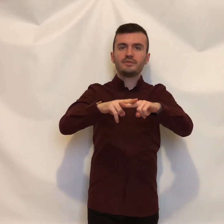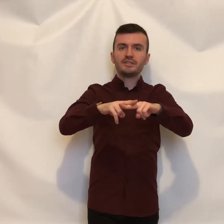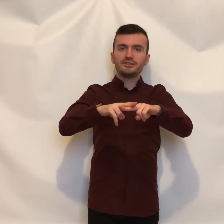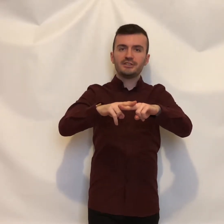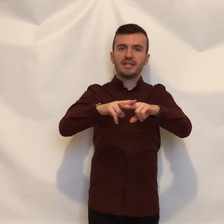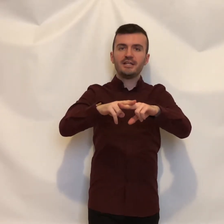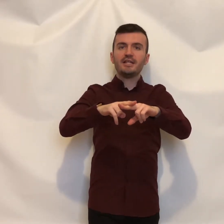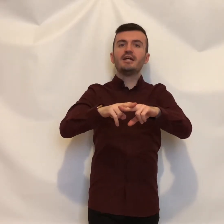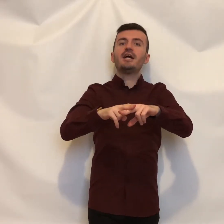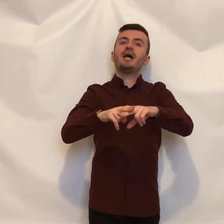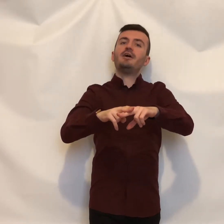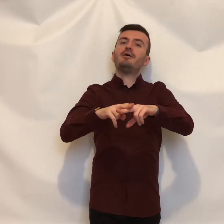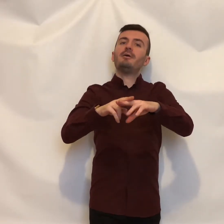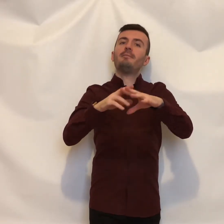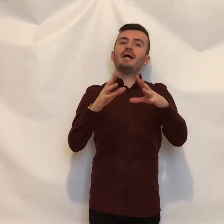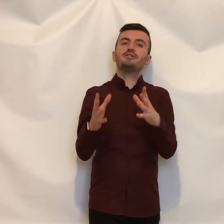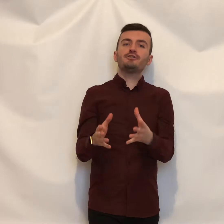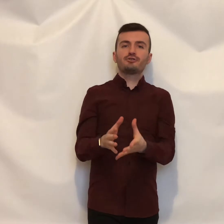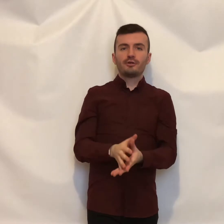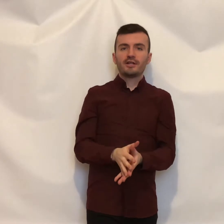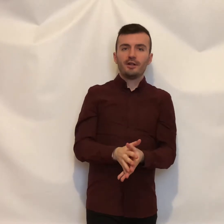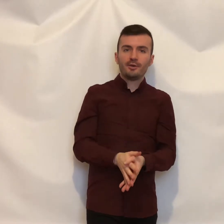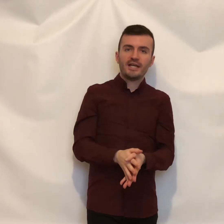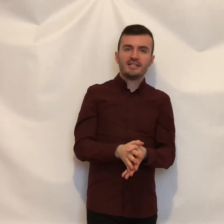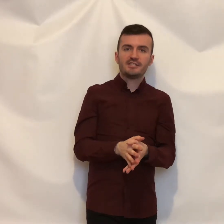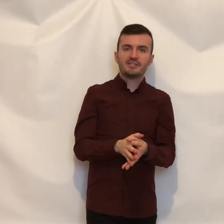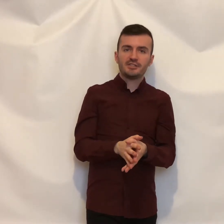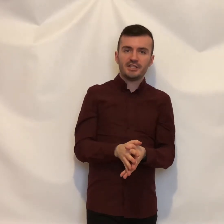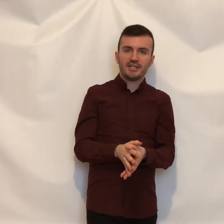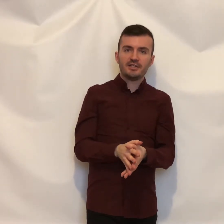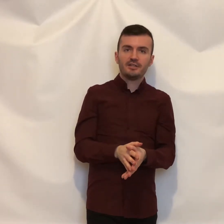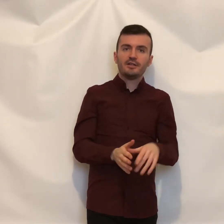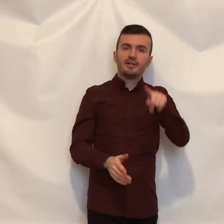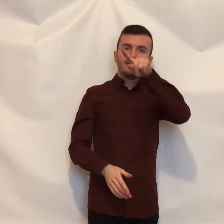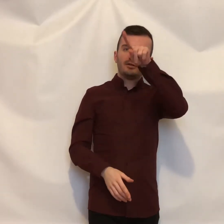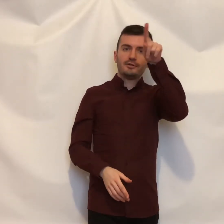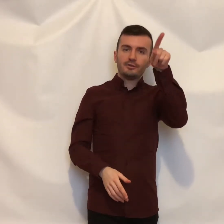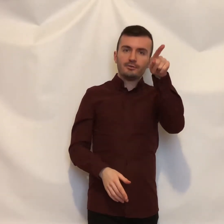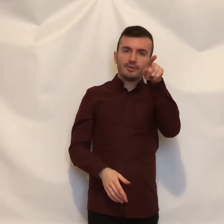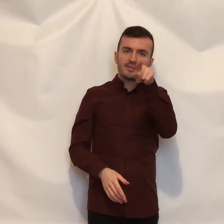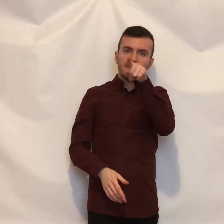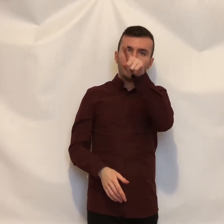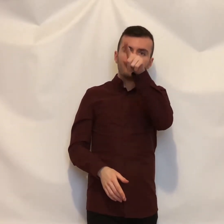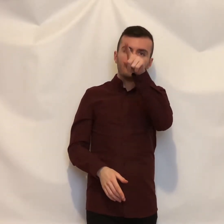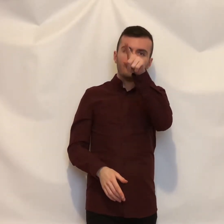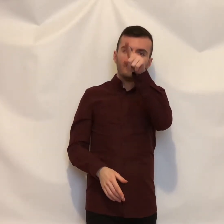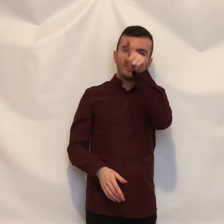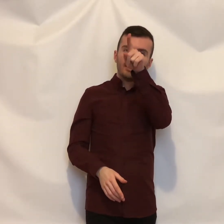'g' imagine you're drawing a lower case 'g' you do a circle and then a tail